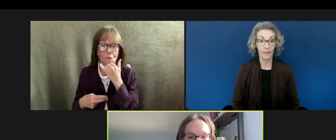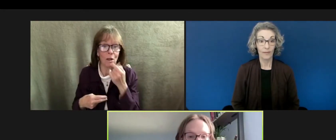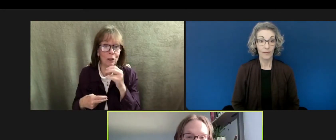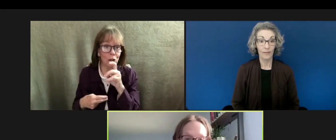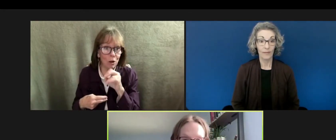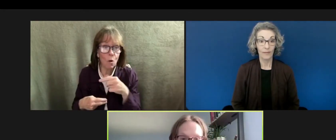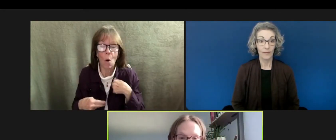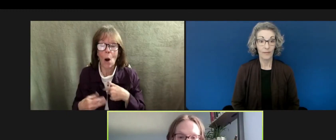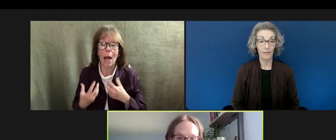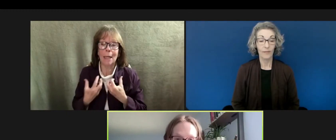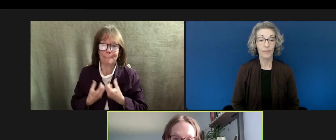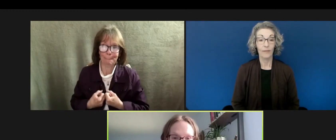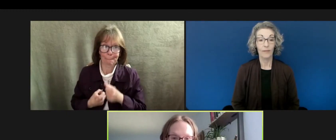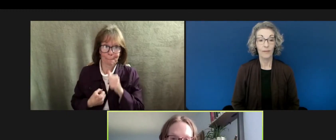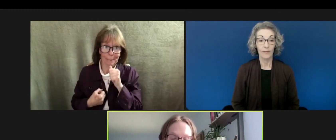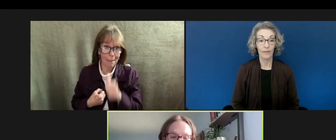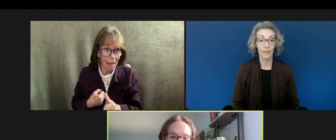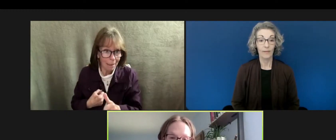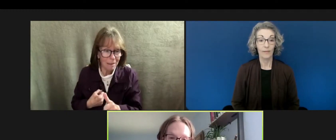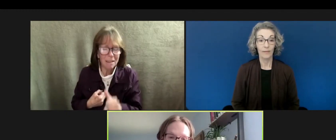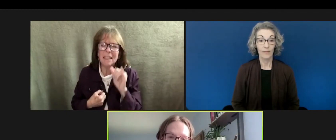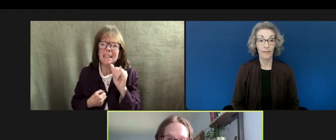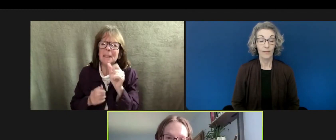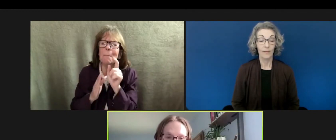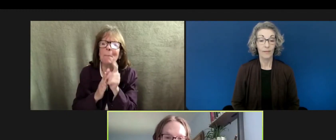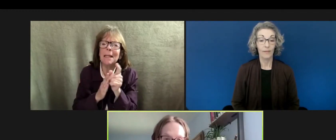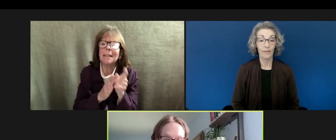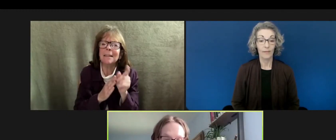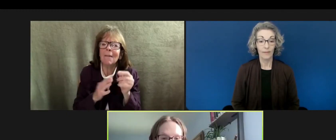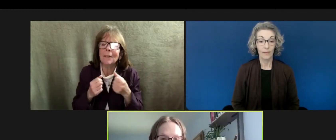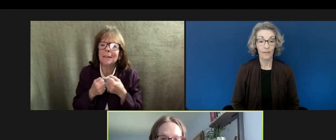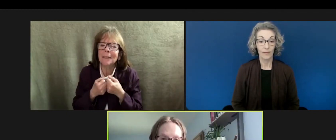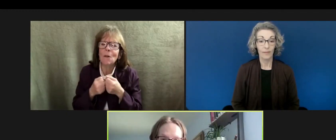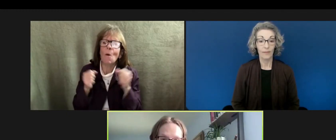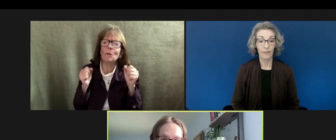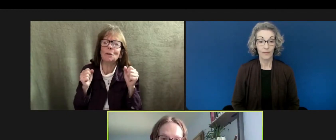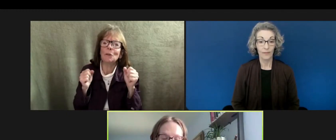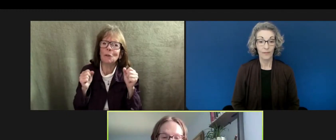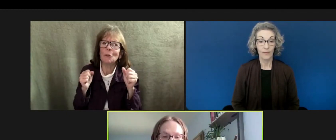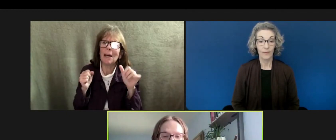and the those moments add up to a lot of different things.